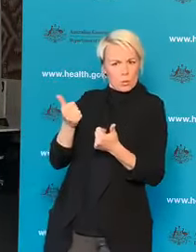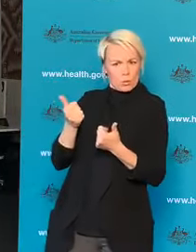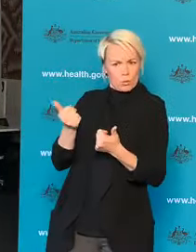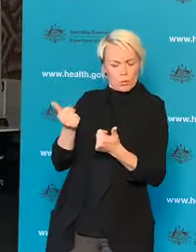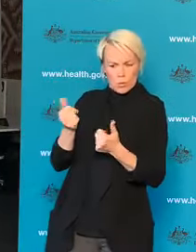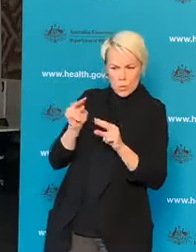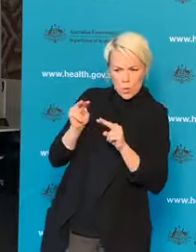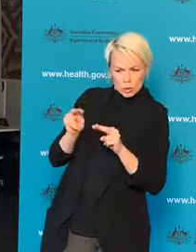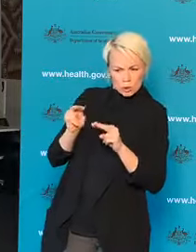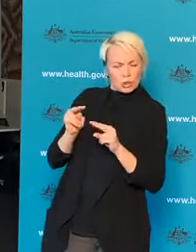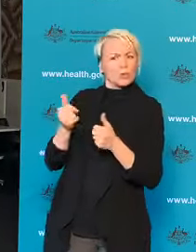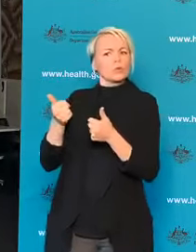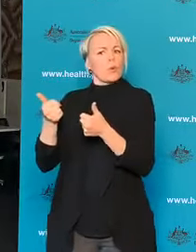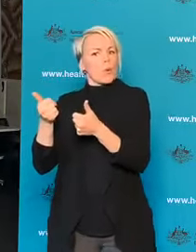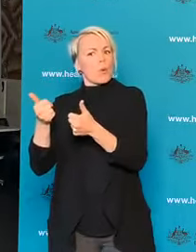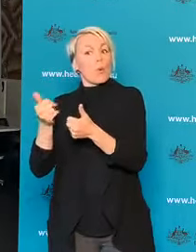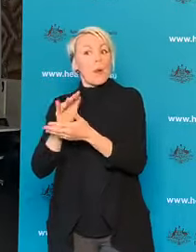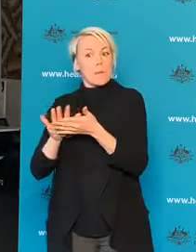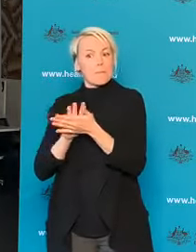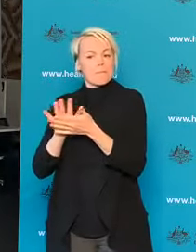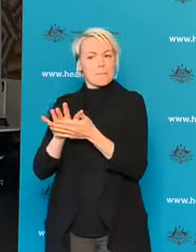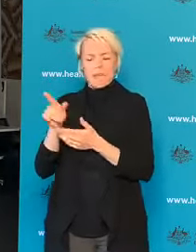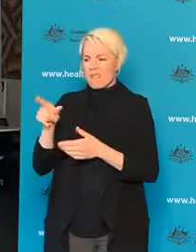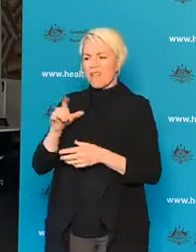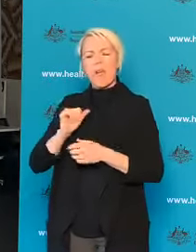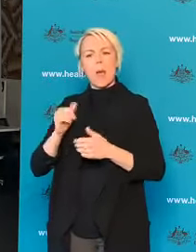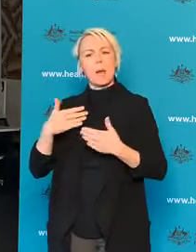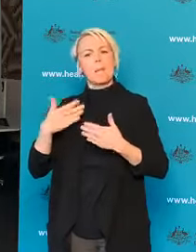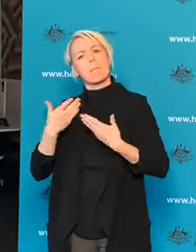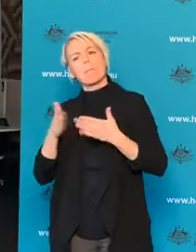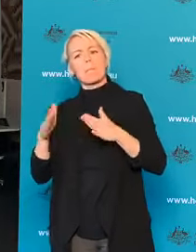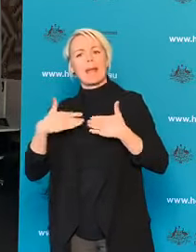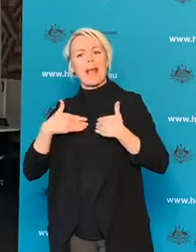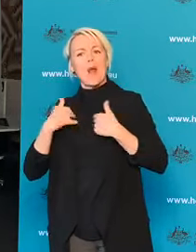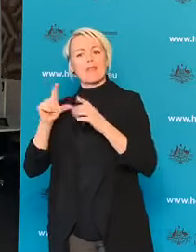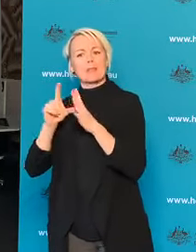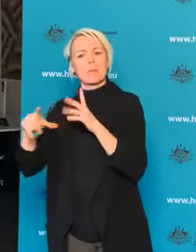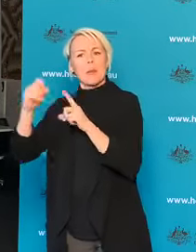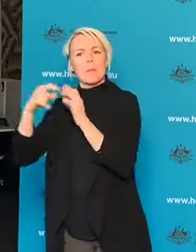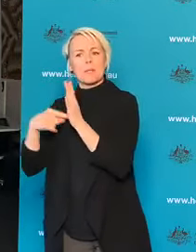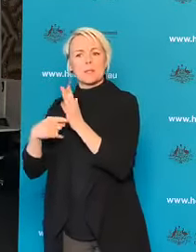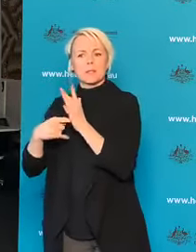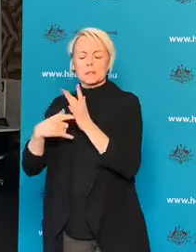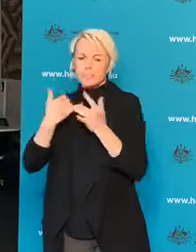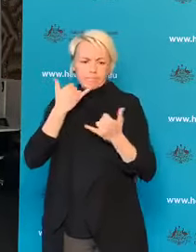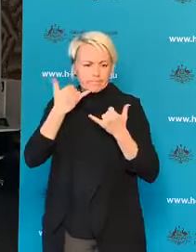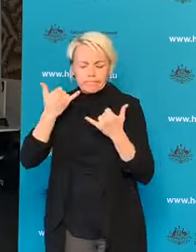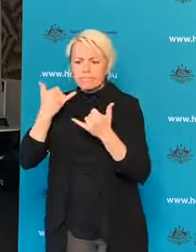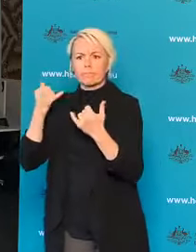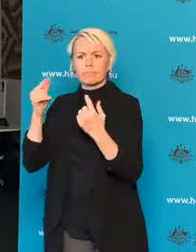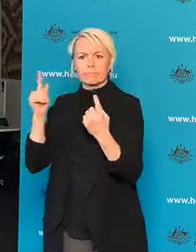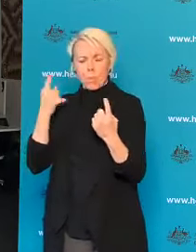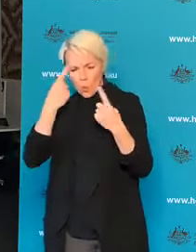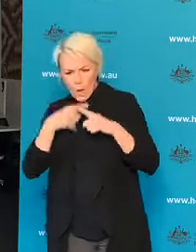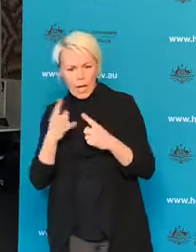excellent work that the contact tracers and the public health authorities are doing in New South Wales to try and keep the outbreaks